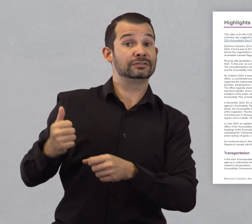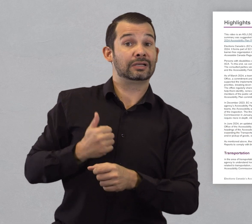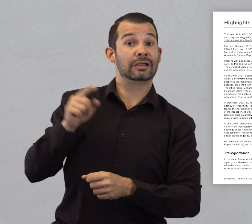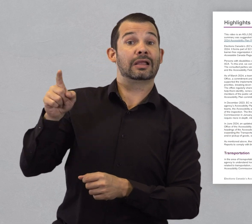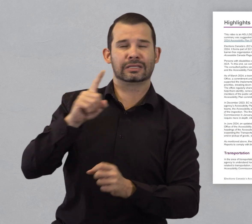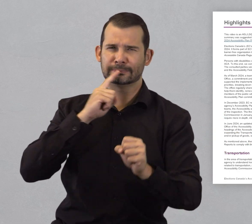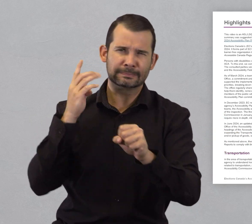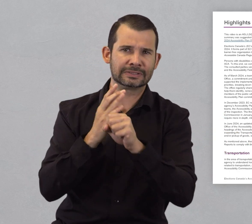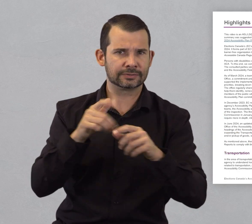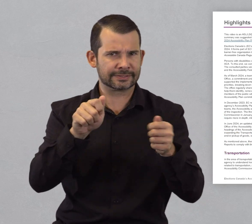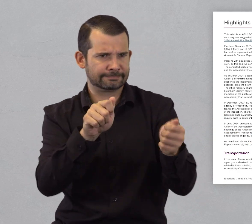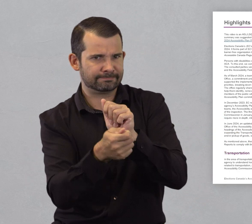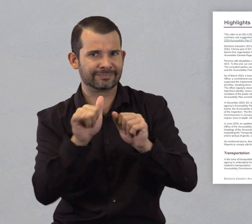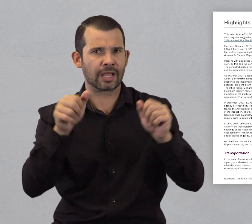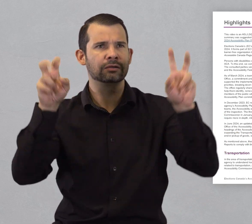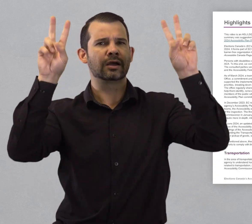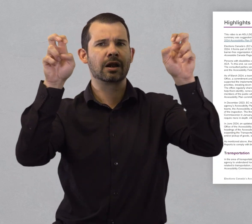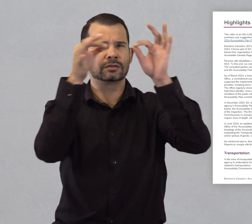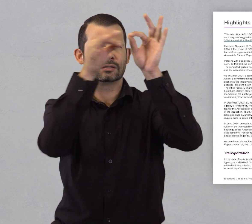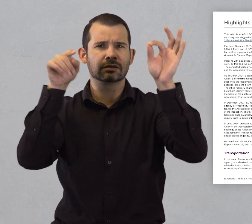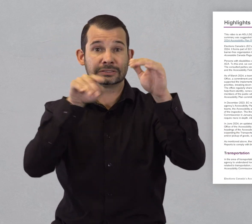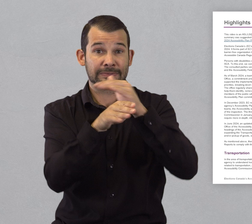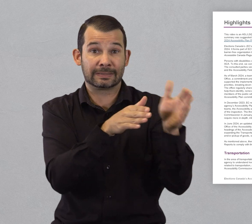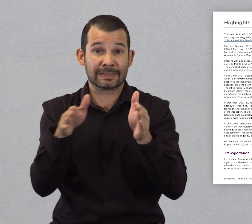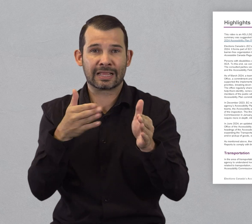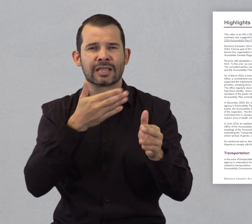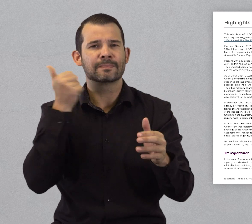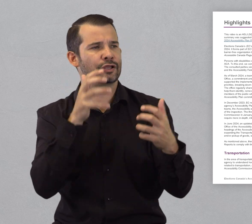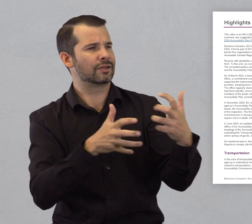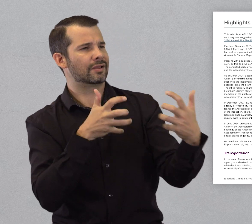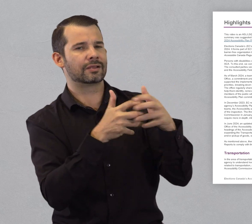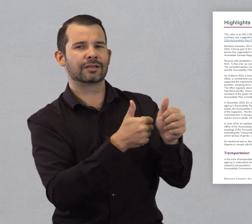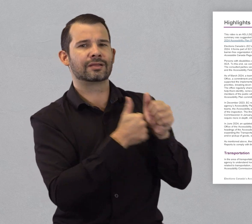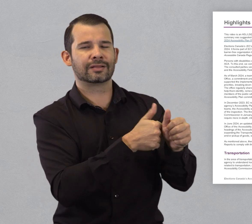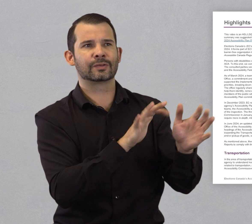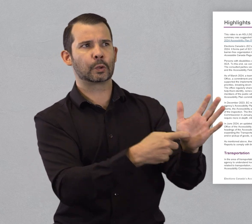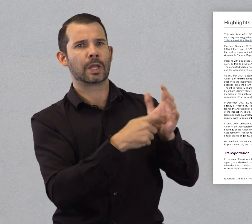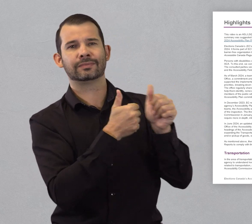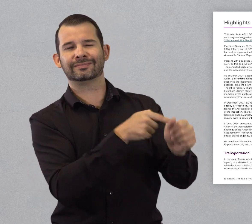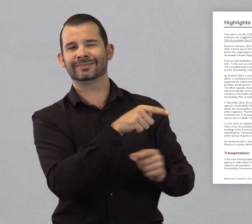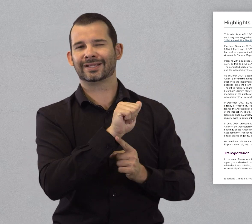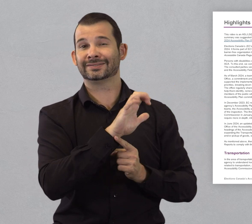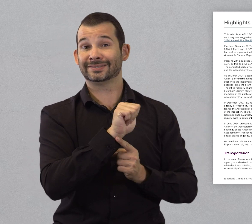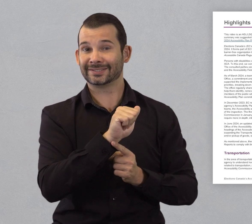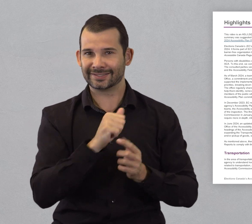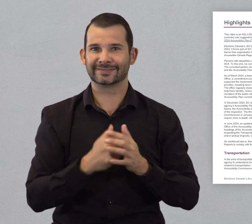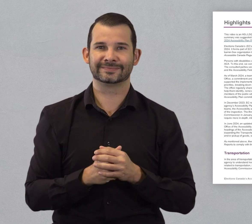adapting the headings of the Accessibility Plan to better align with requirements under the ACA.